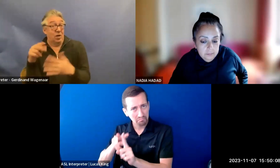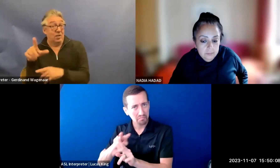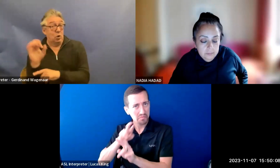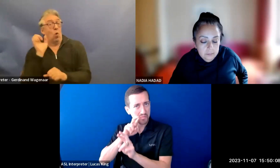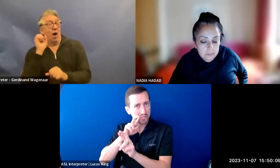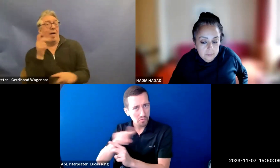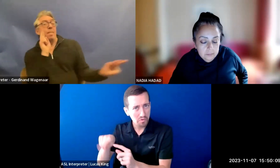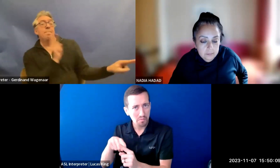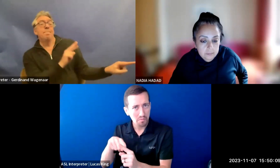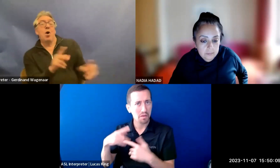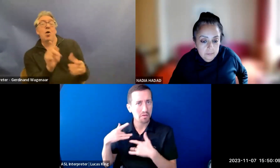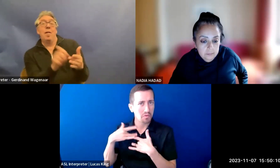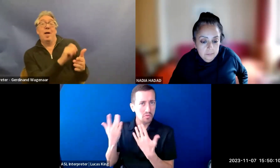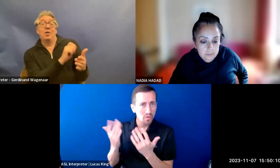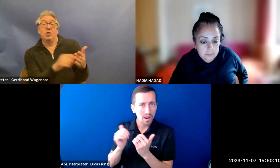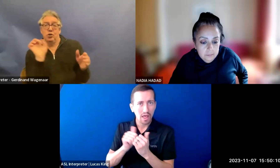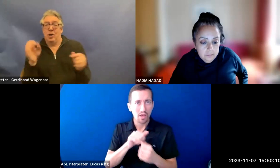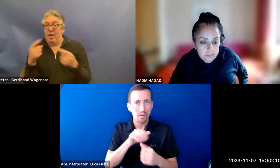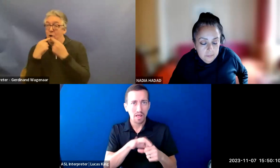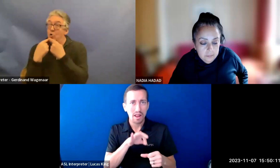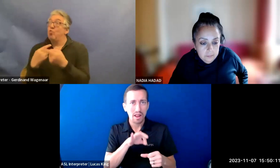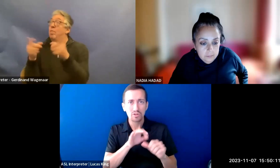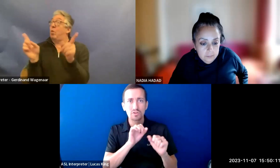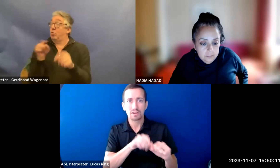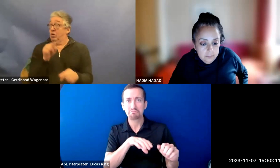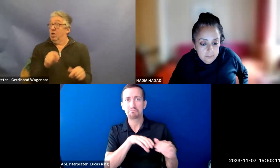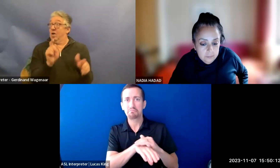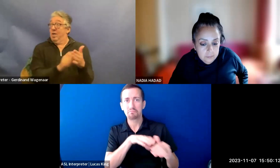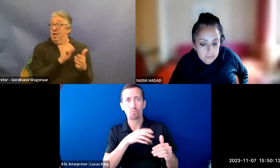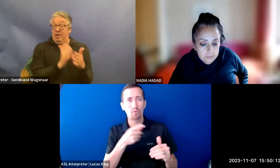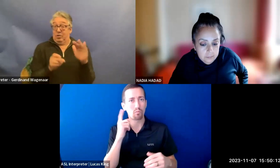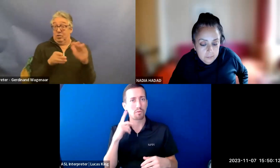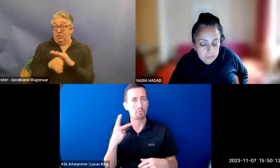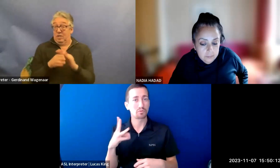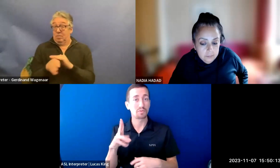and how elections are being accessible for Persons with Disabilities.